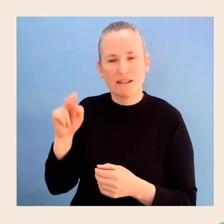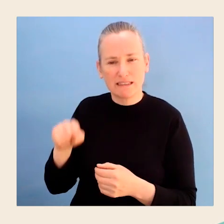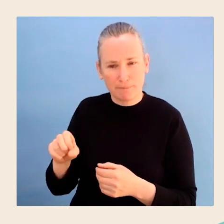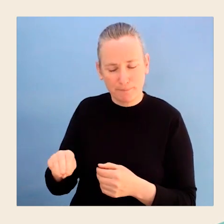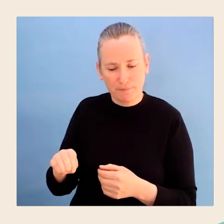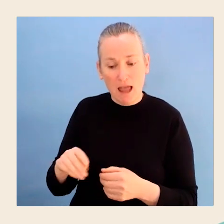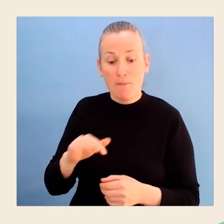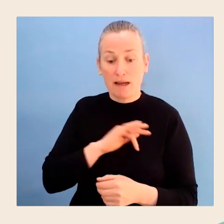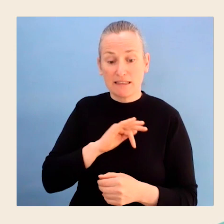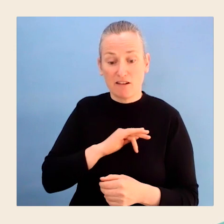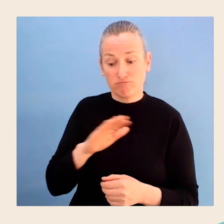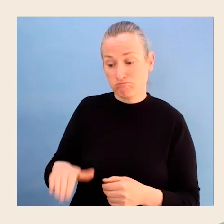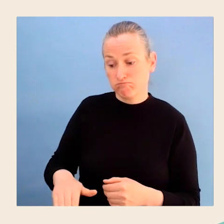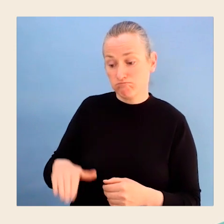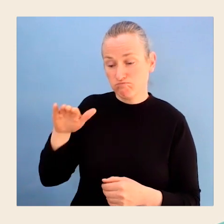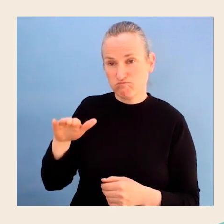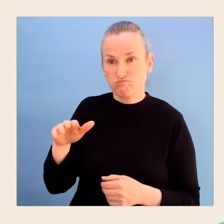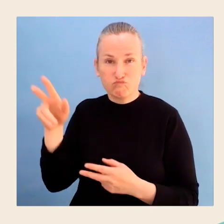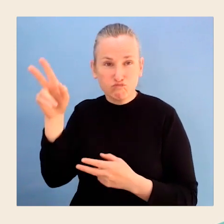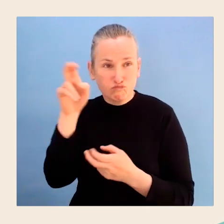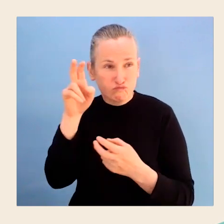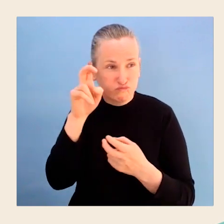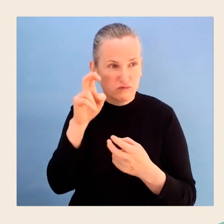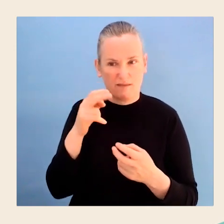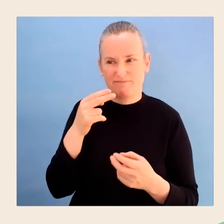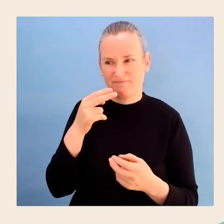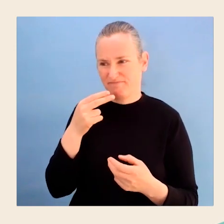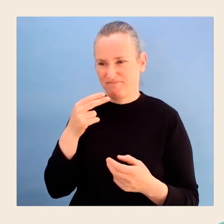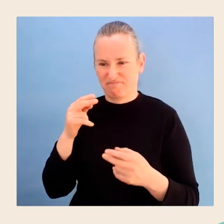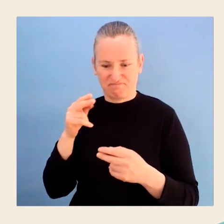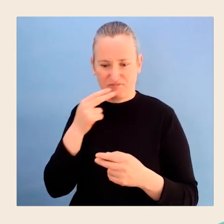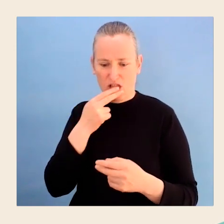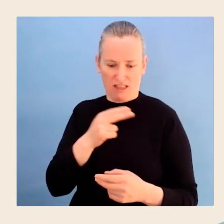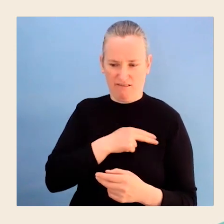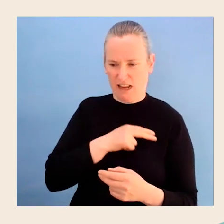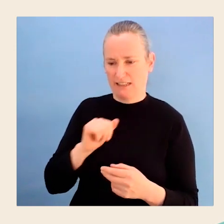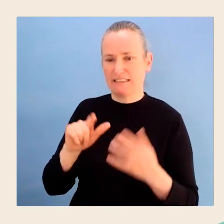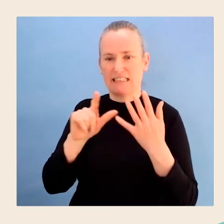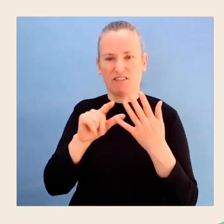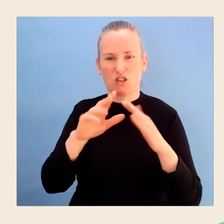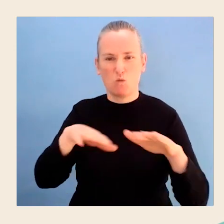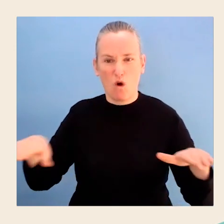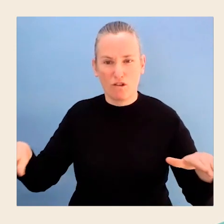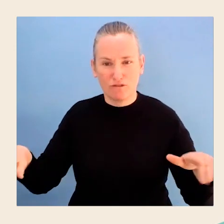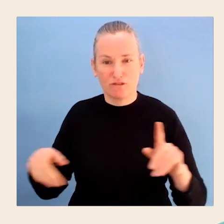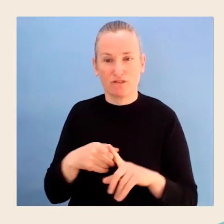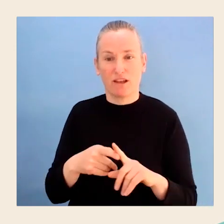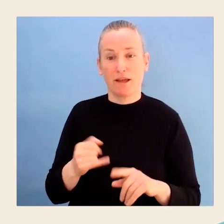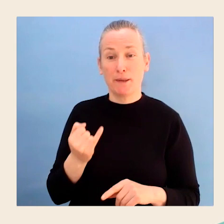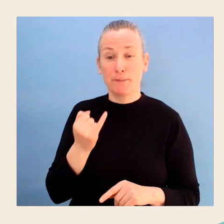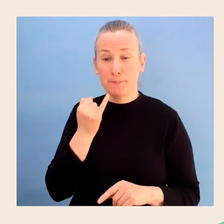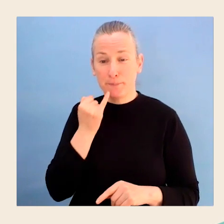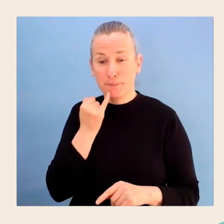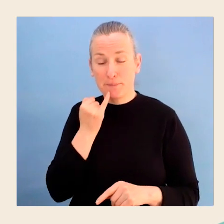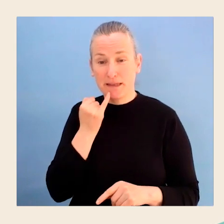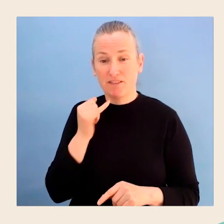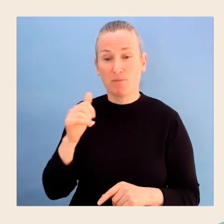I grew up hearing all about kind of stereotypes and caricatures like the Seven Dwarfs, like Mini-Me many me from Austin Powers.